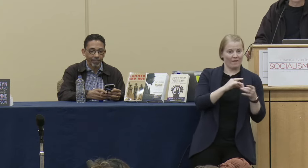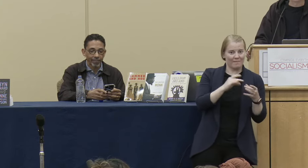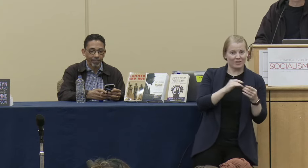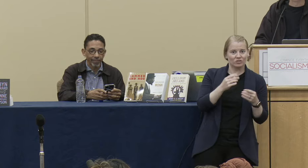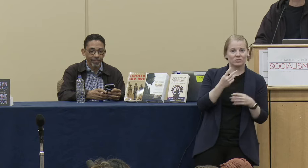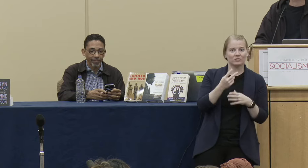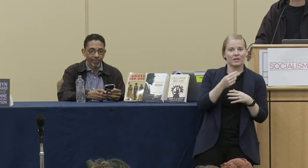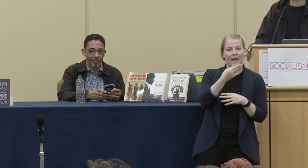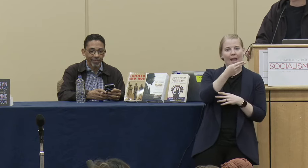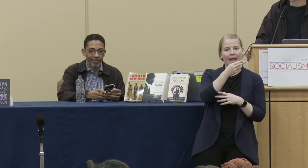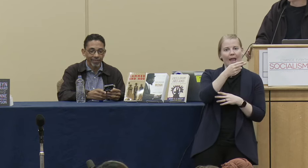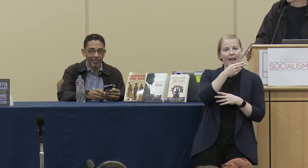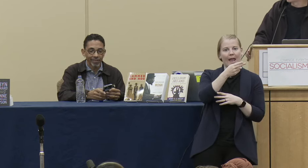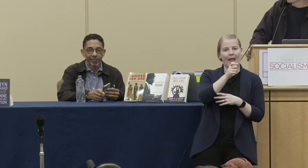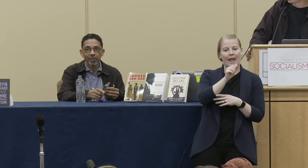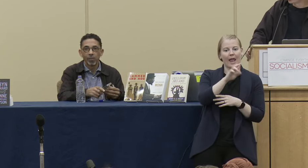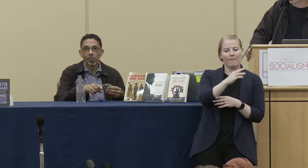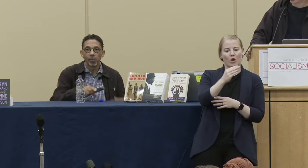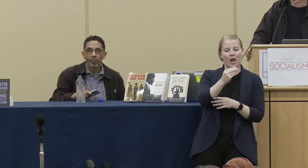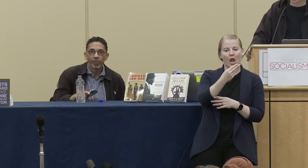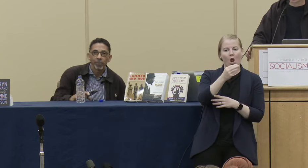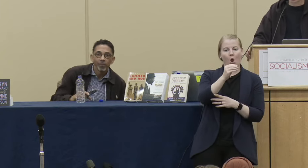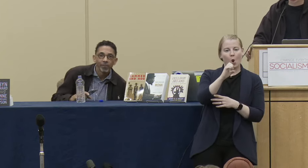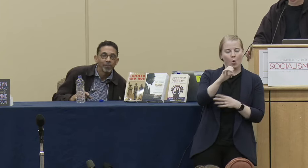not only the two that I mentioned, "Hammer and Hoe" and